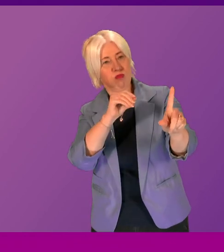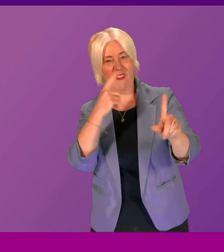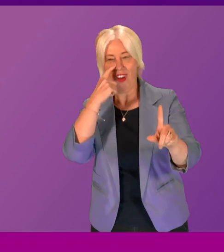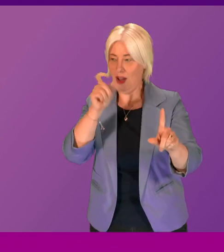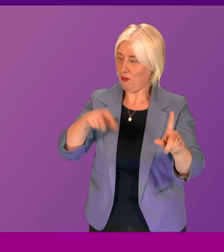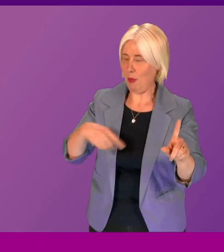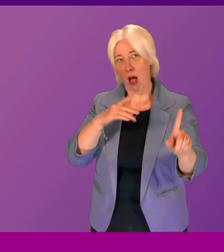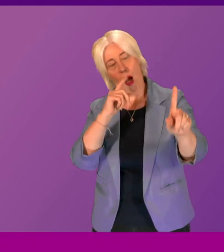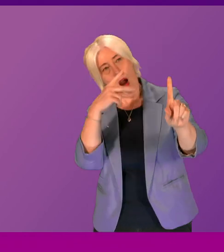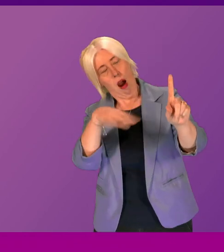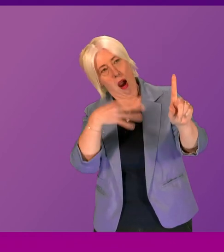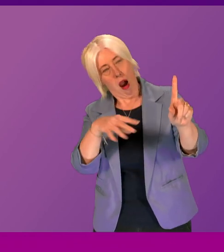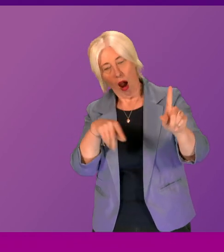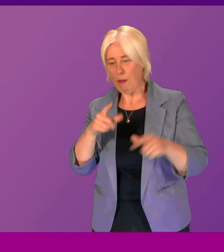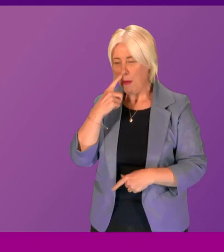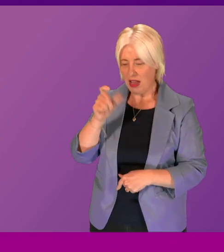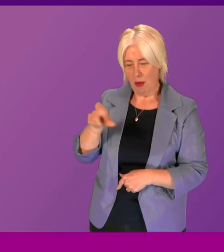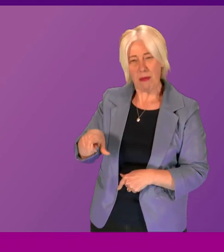young people have to be able to access sport.